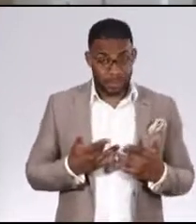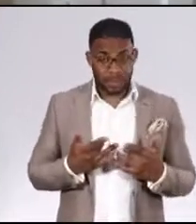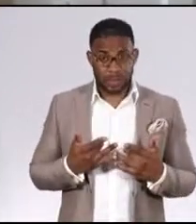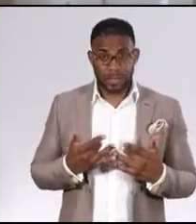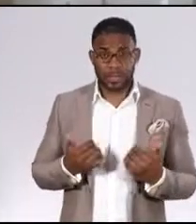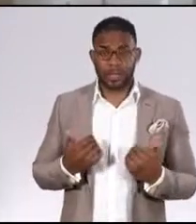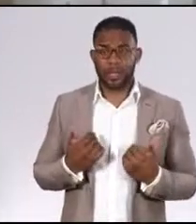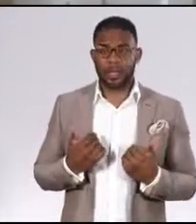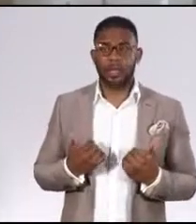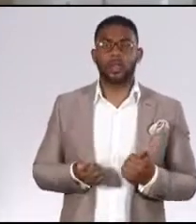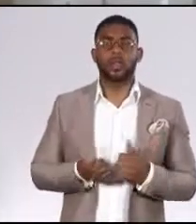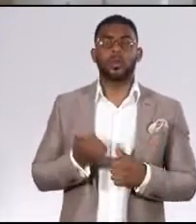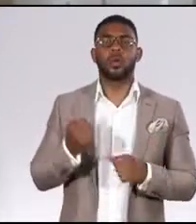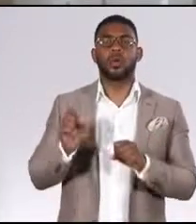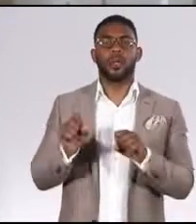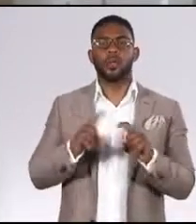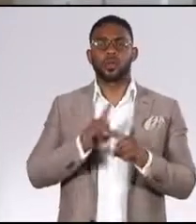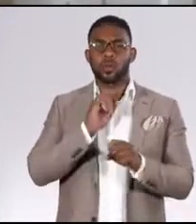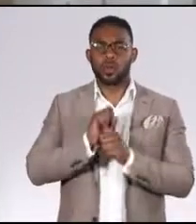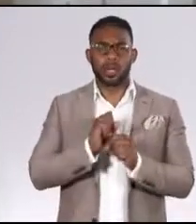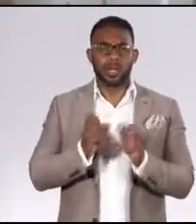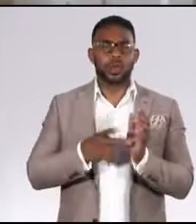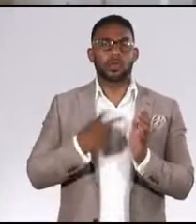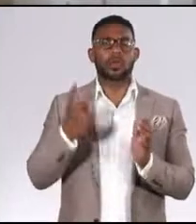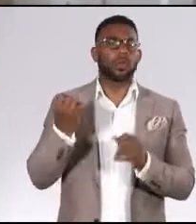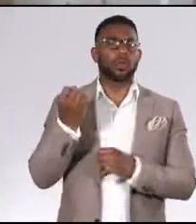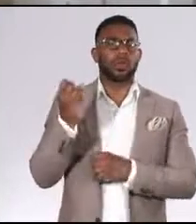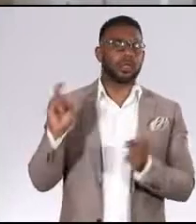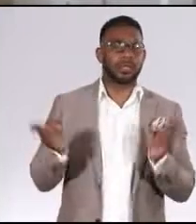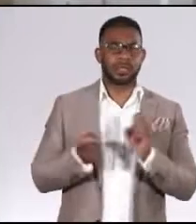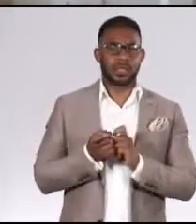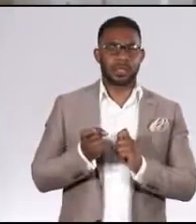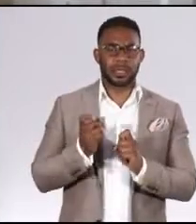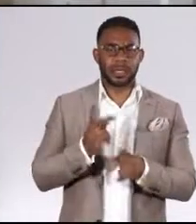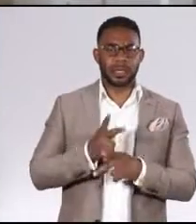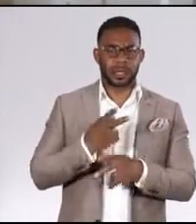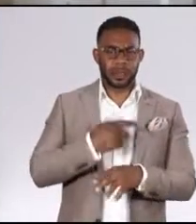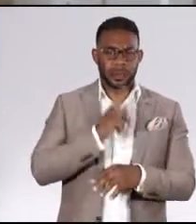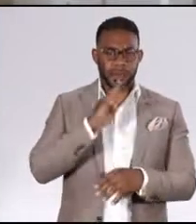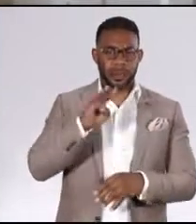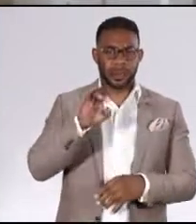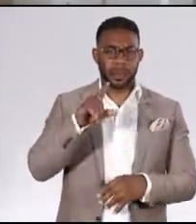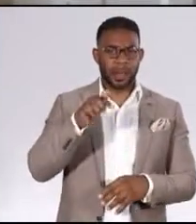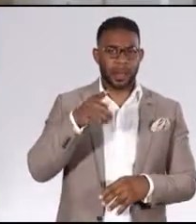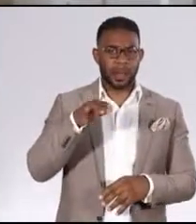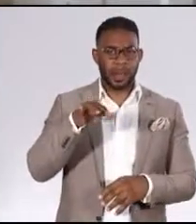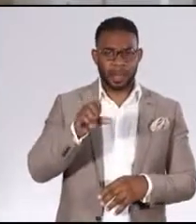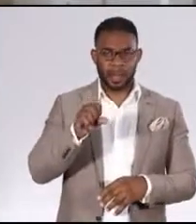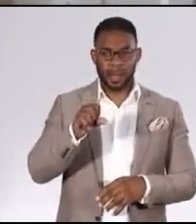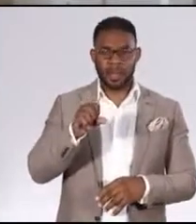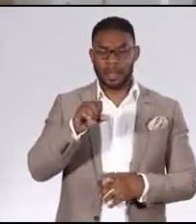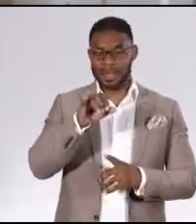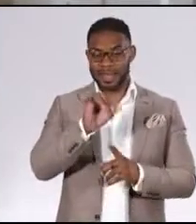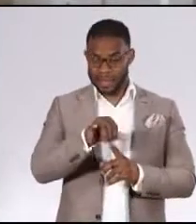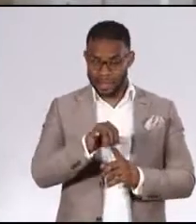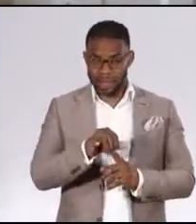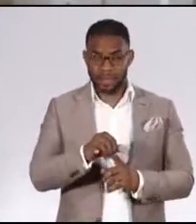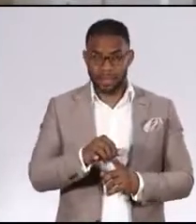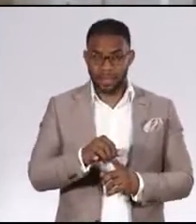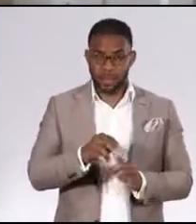the most potential to really revolutionize. uh The care of patience is biological. So biologic uh refers to